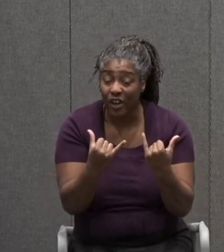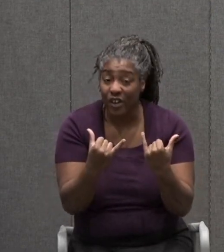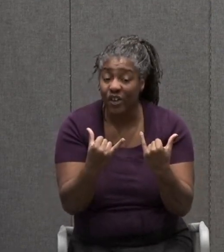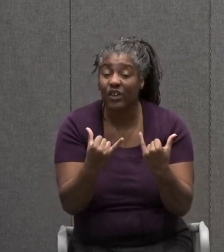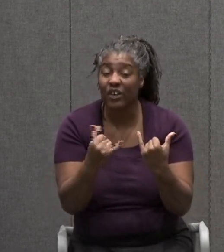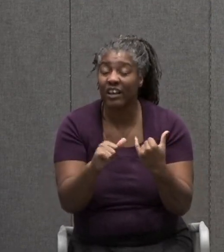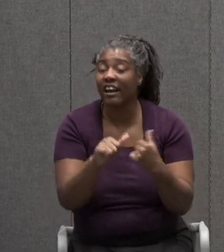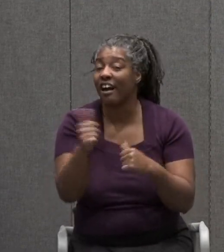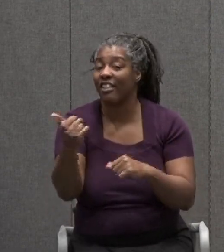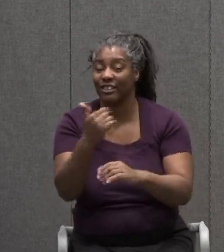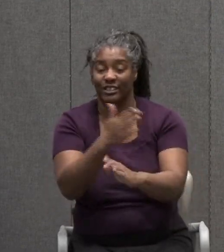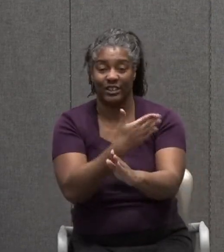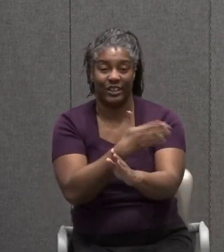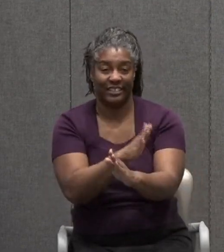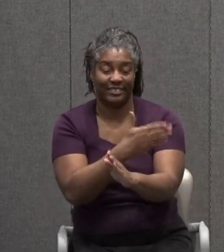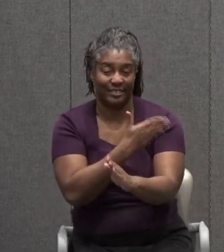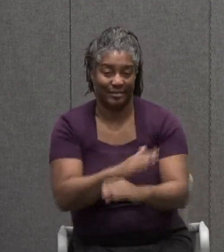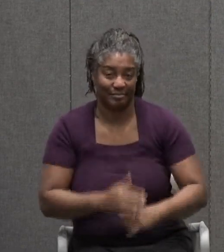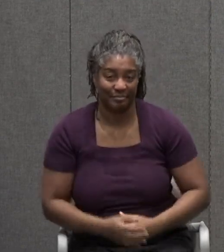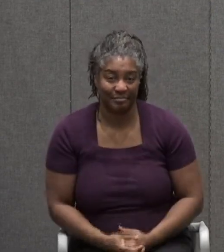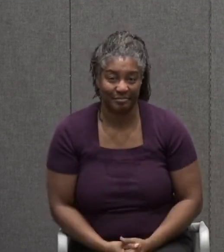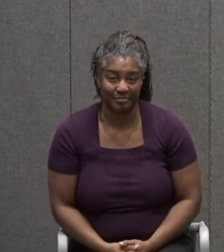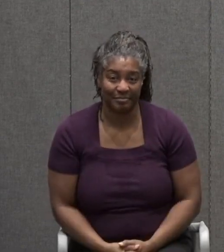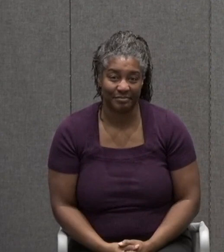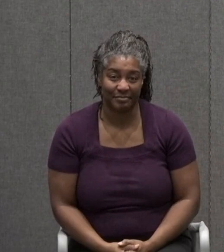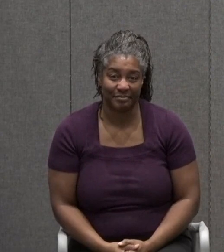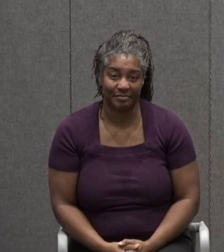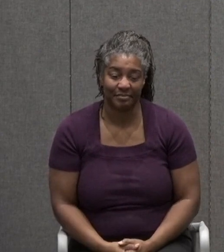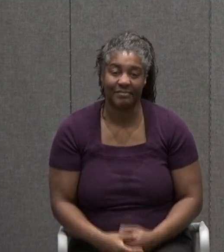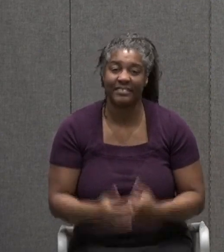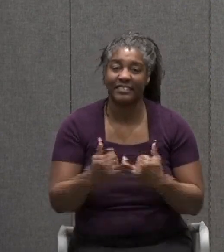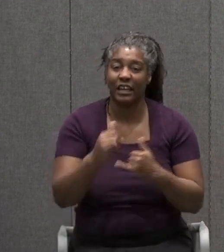This song is called "The Yogi Shake."